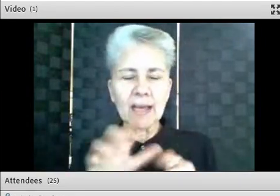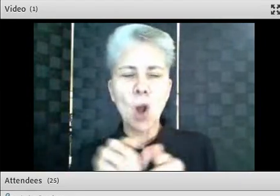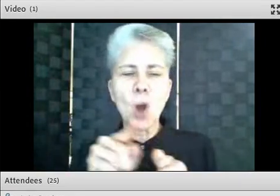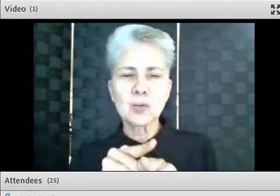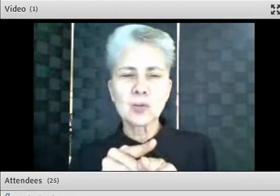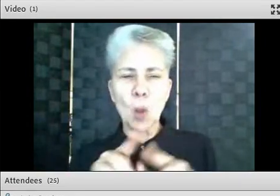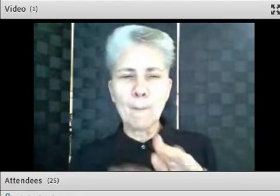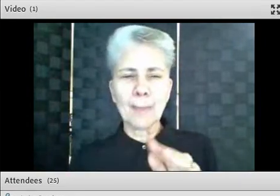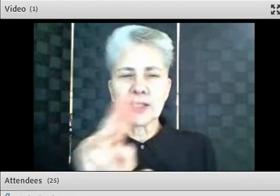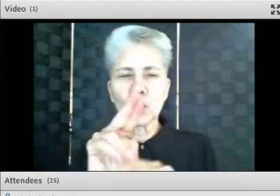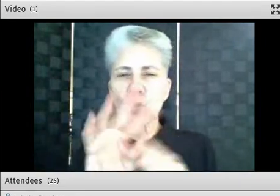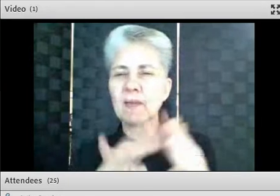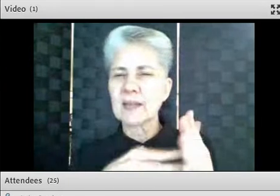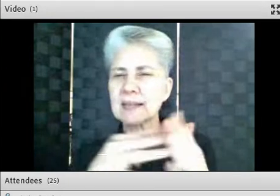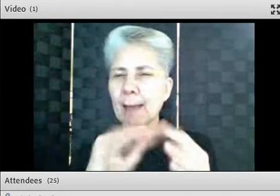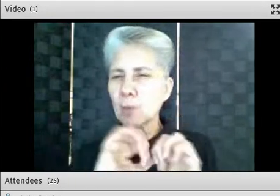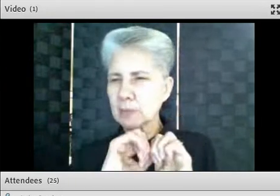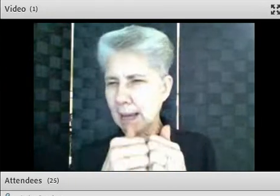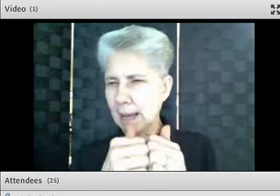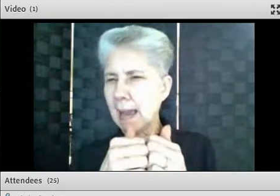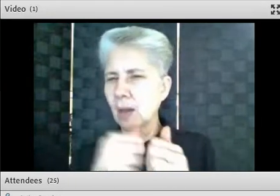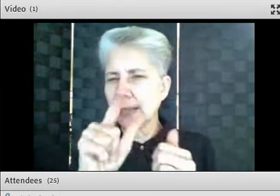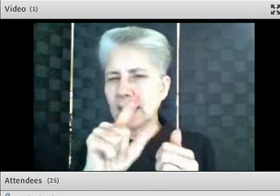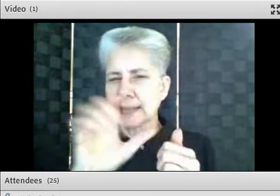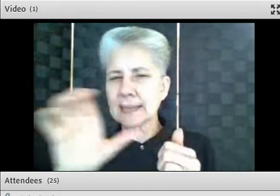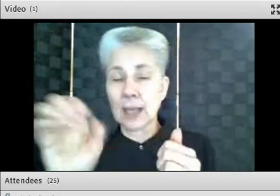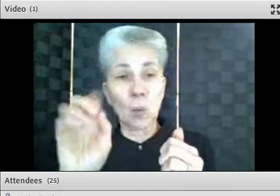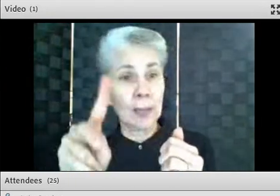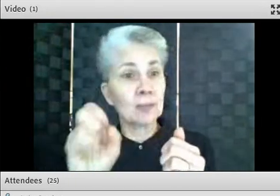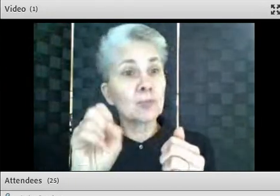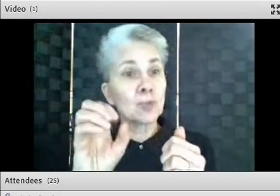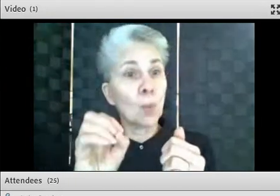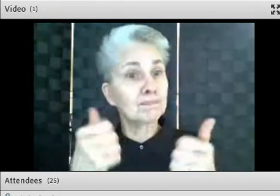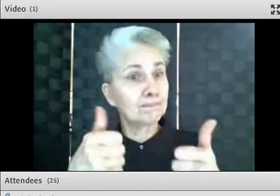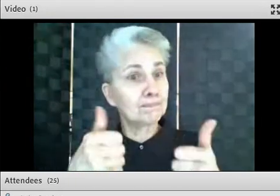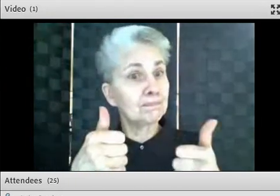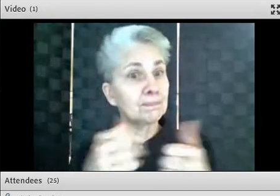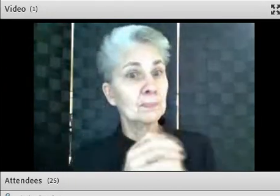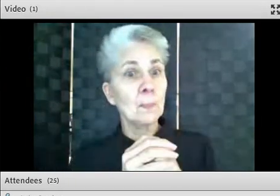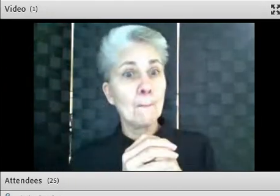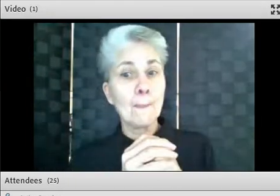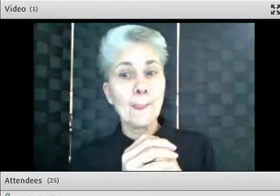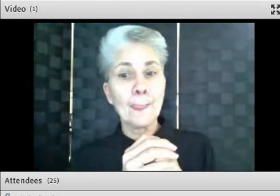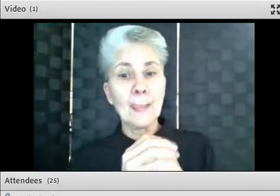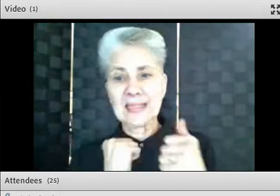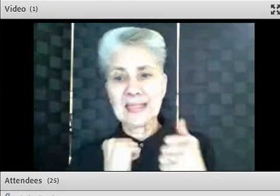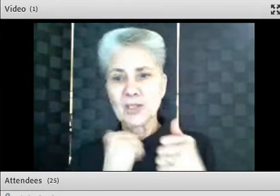as well as basic use of tables in LCC, okay?